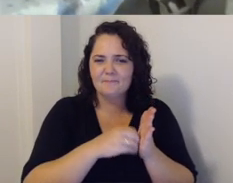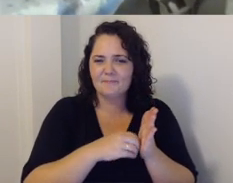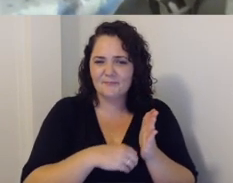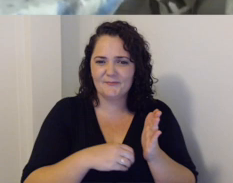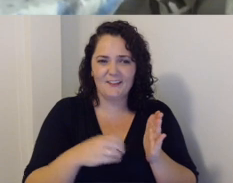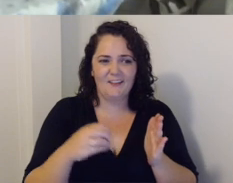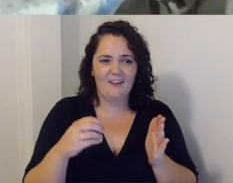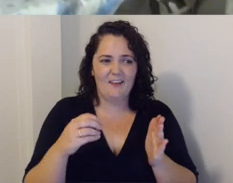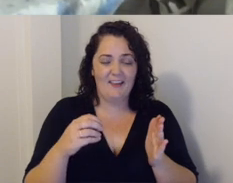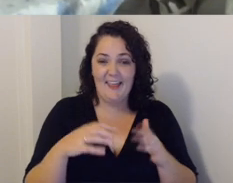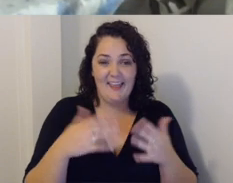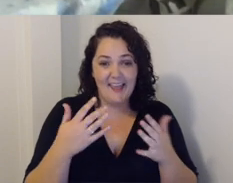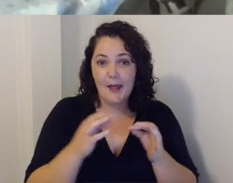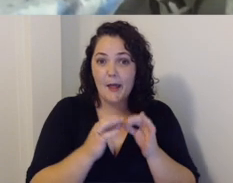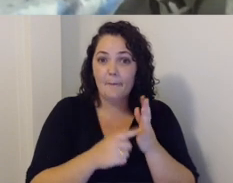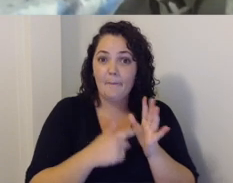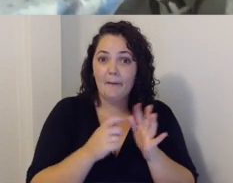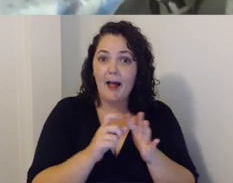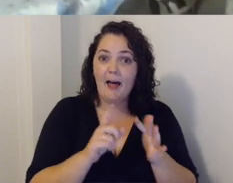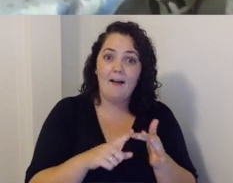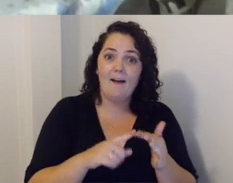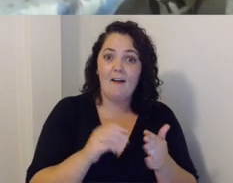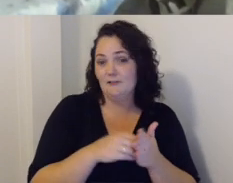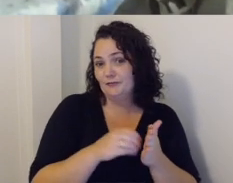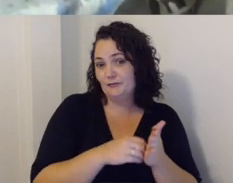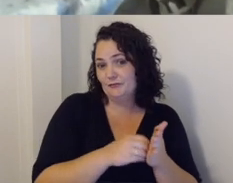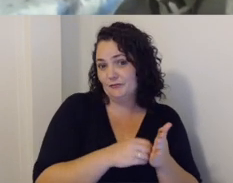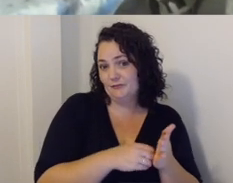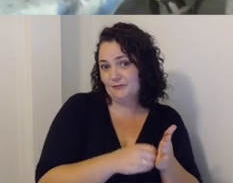like that like a like a craft blade or anything, I was thinking of one of those cartridge razors, it's